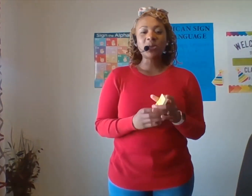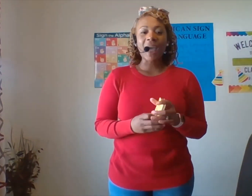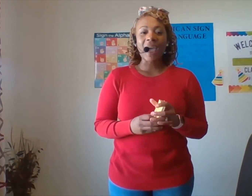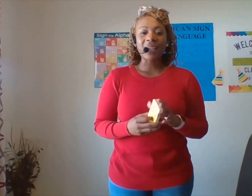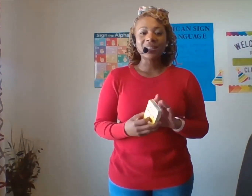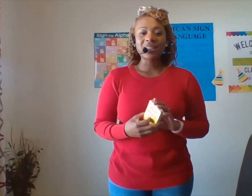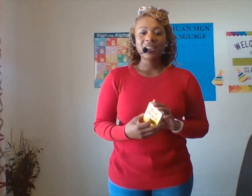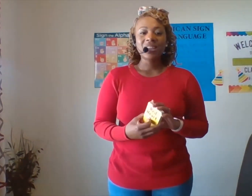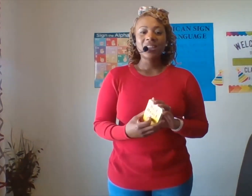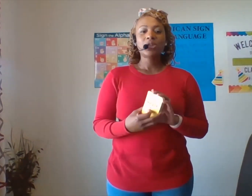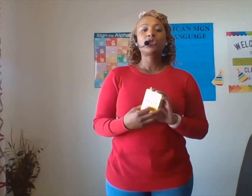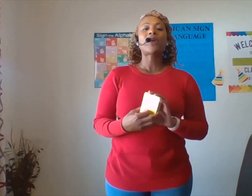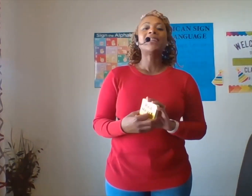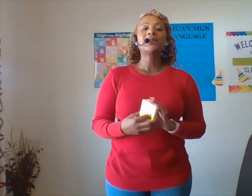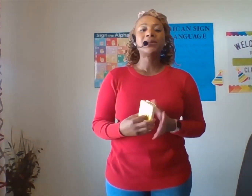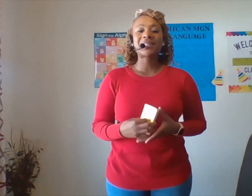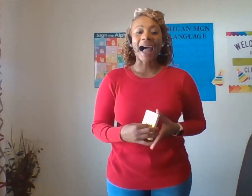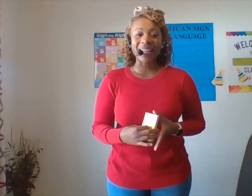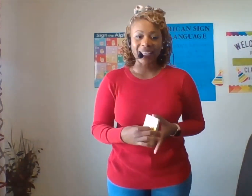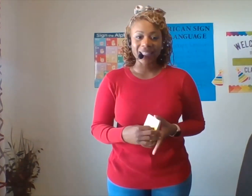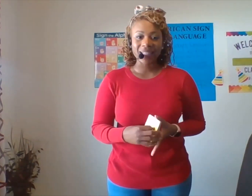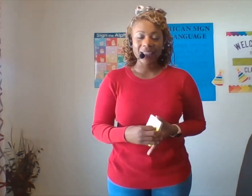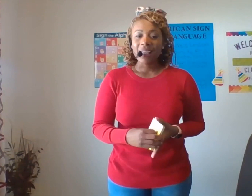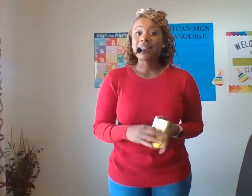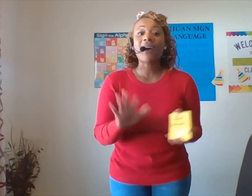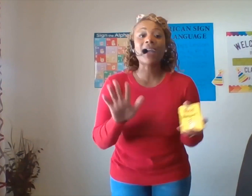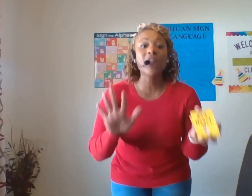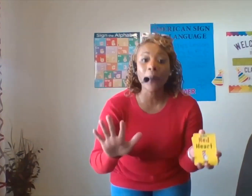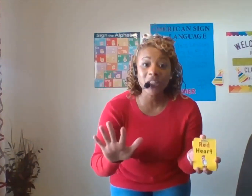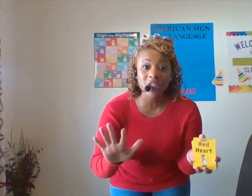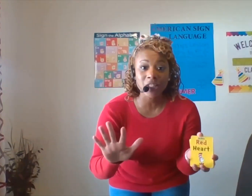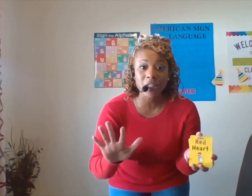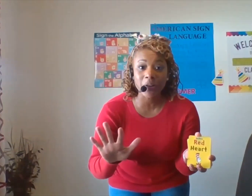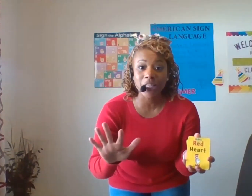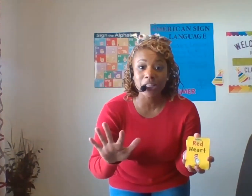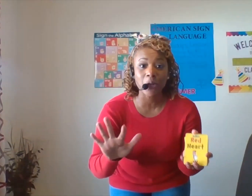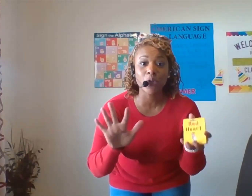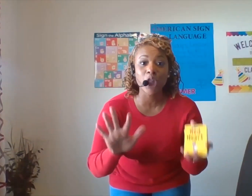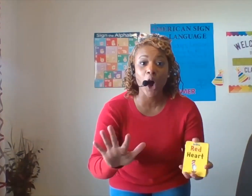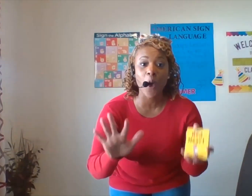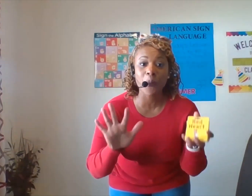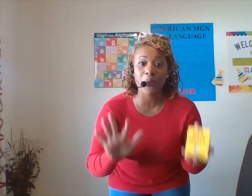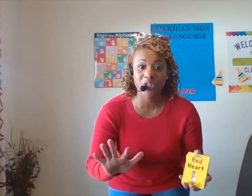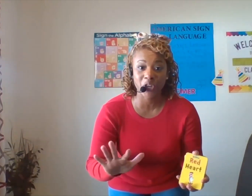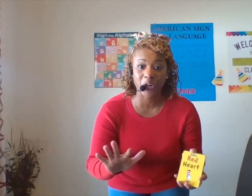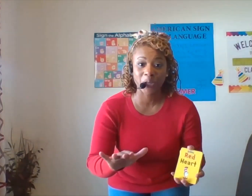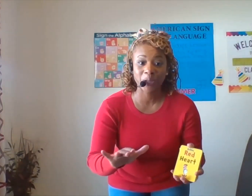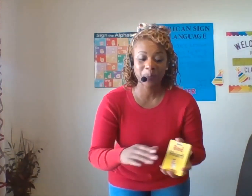you guys to try to sign it now I know we just learned it so no pressure